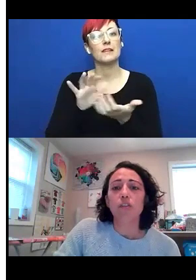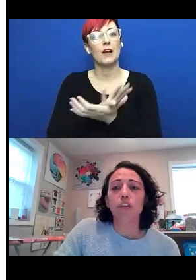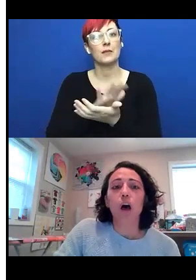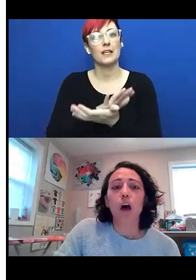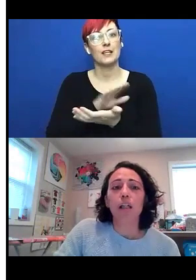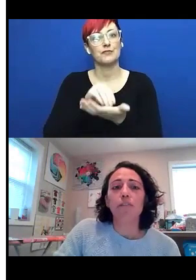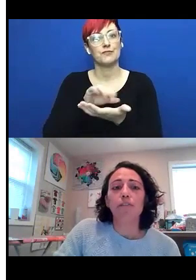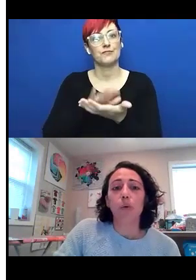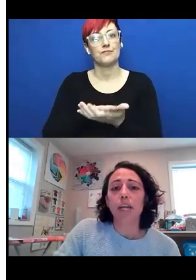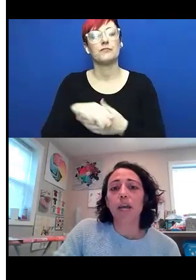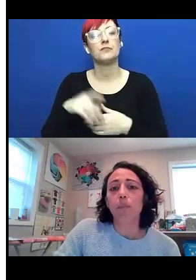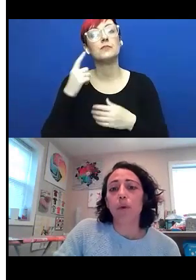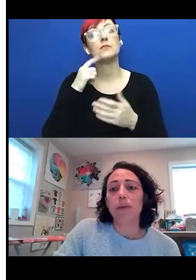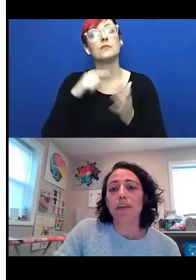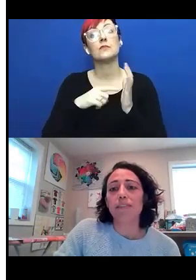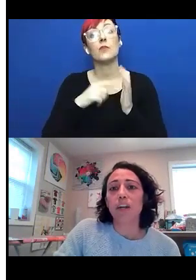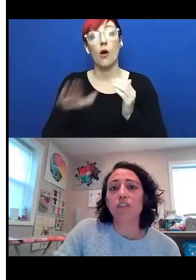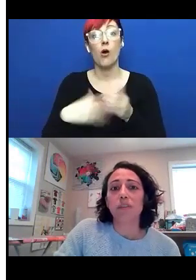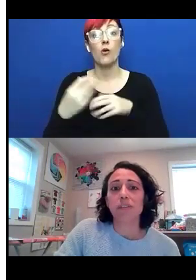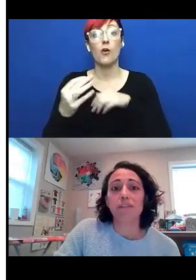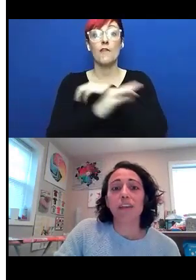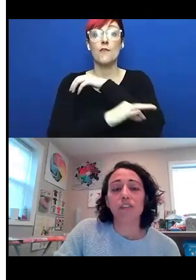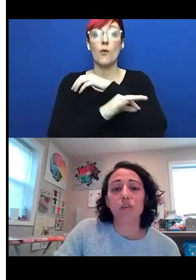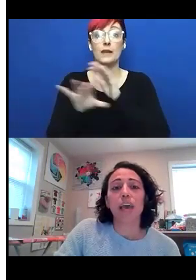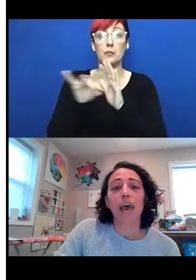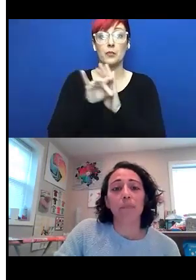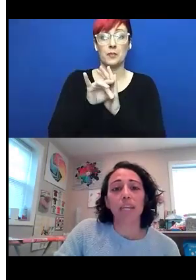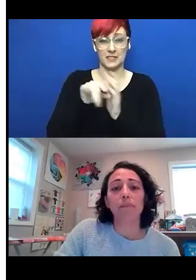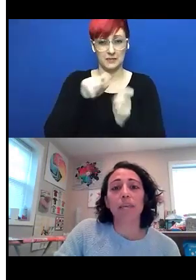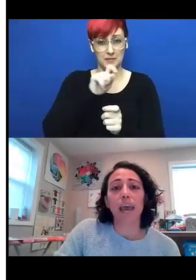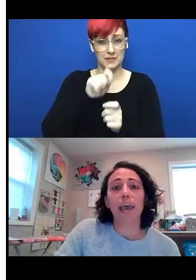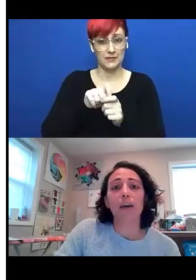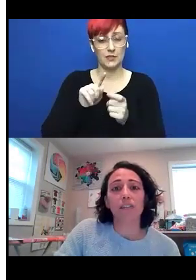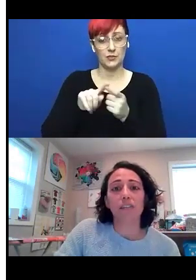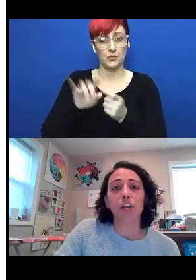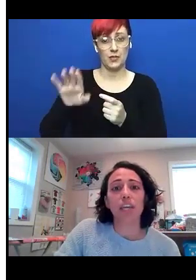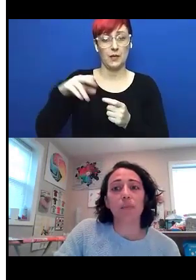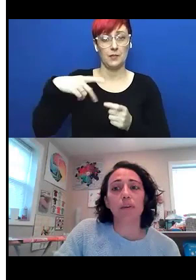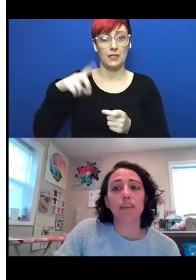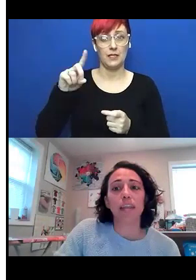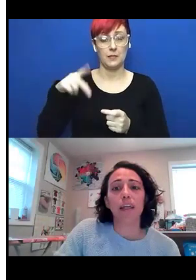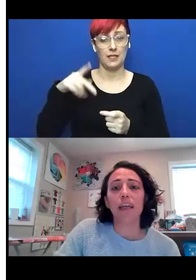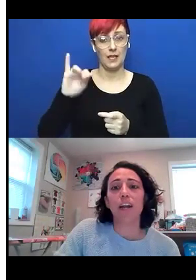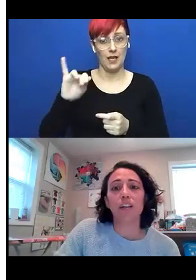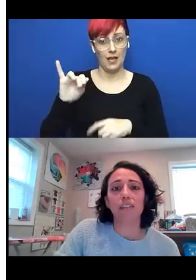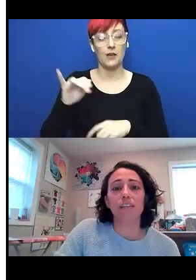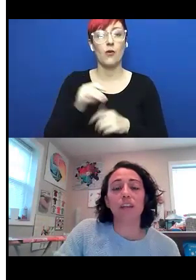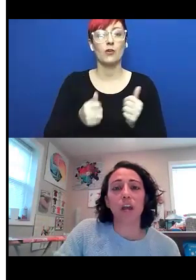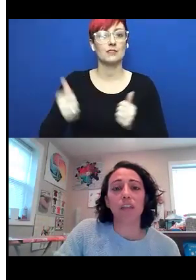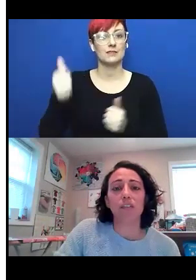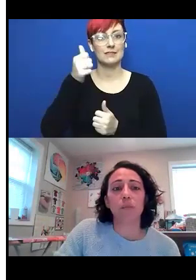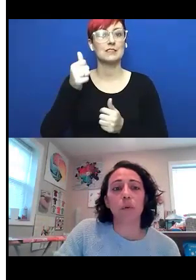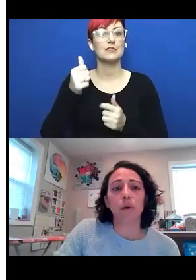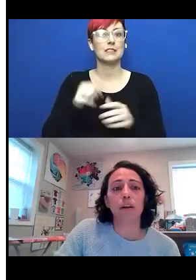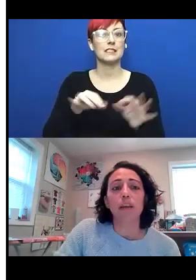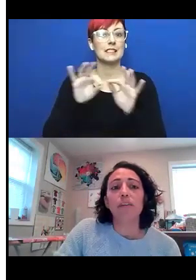so for all foreign appointments that are specific to that PDPI, or senior key personnel, and are listed on their other support,